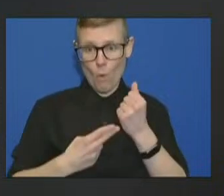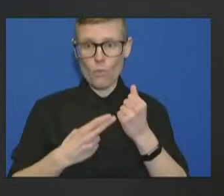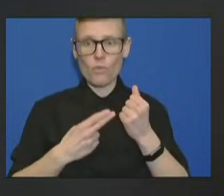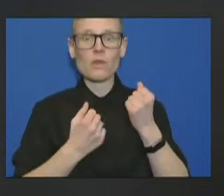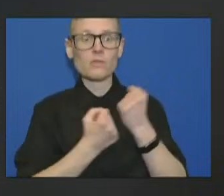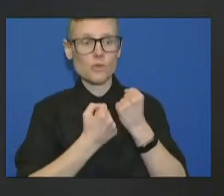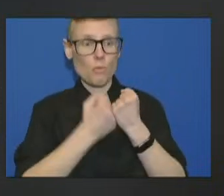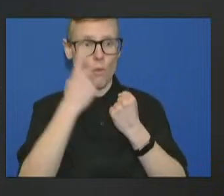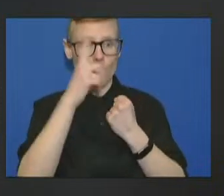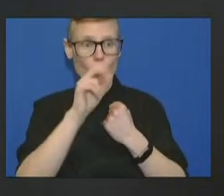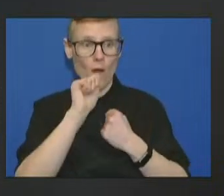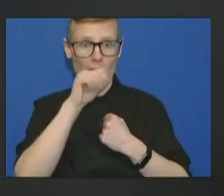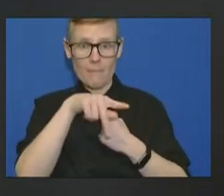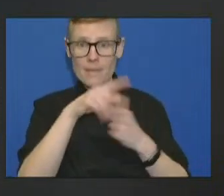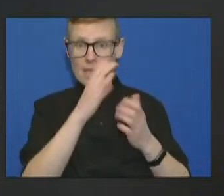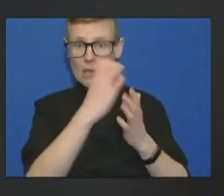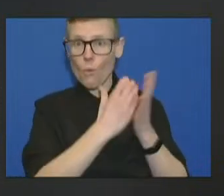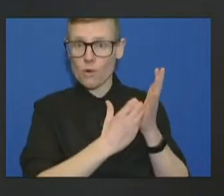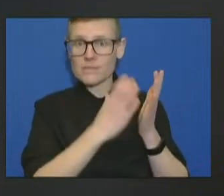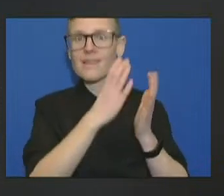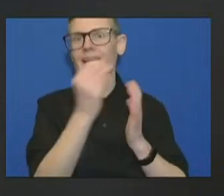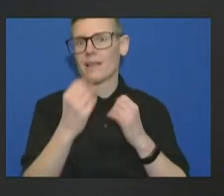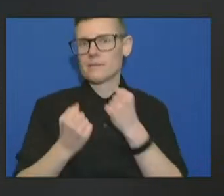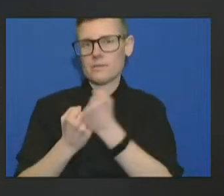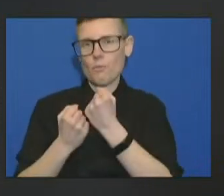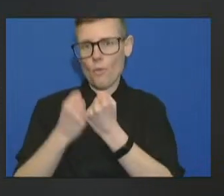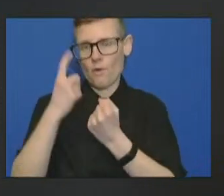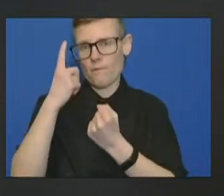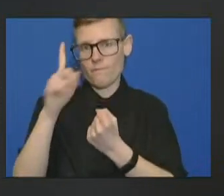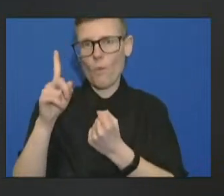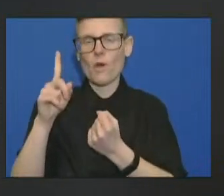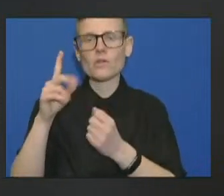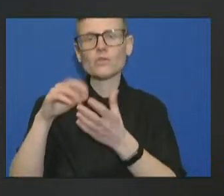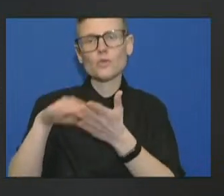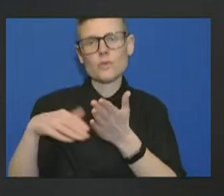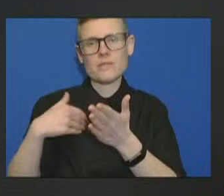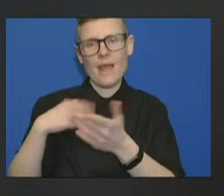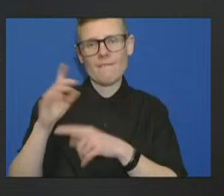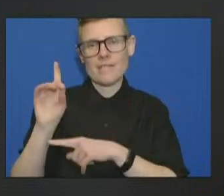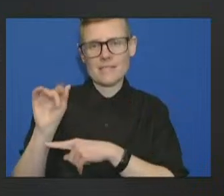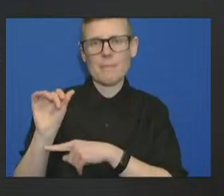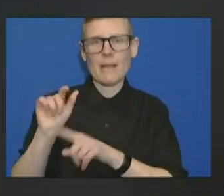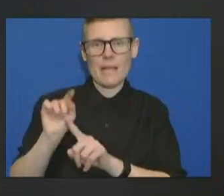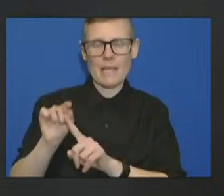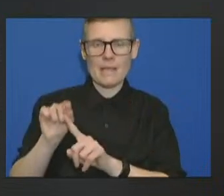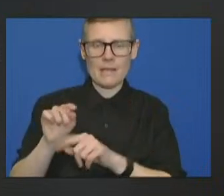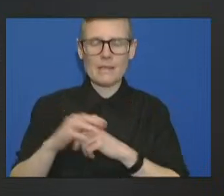students receiving both support